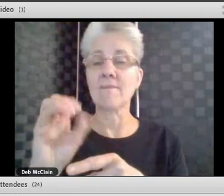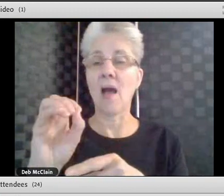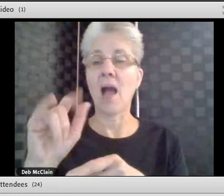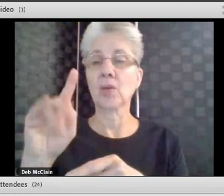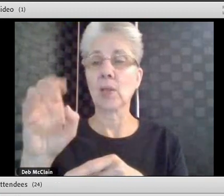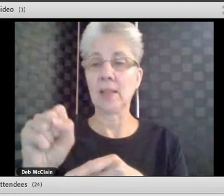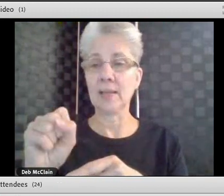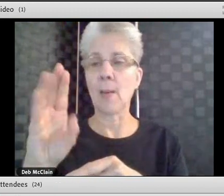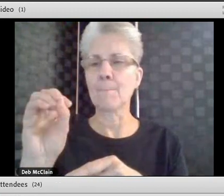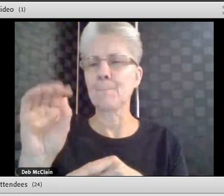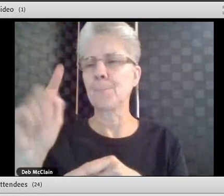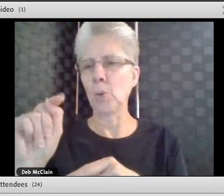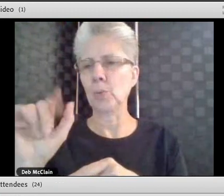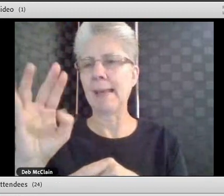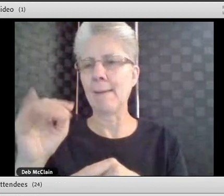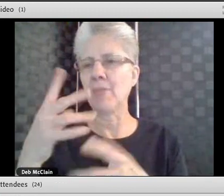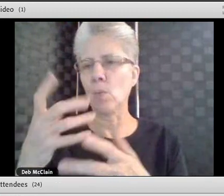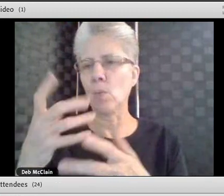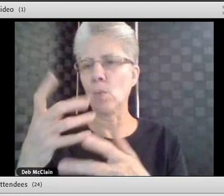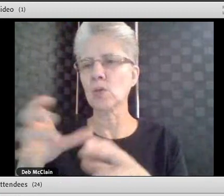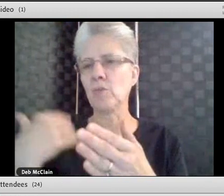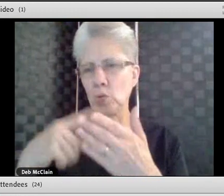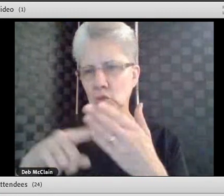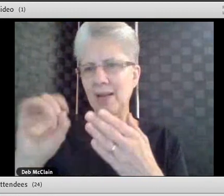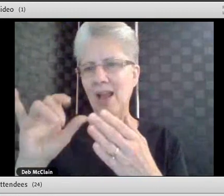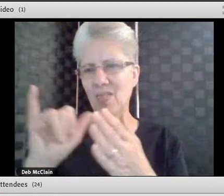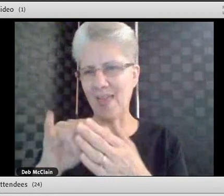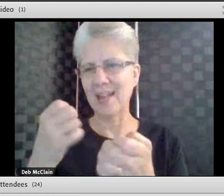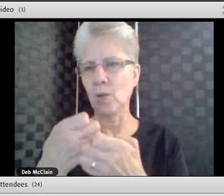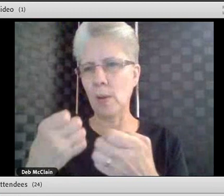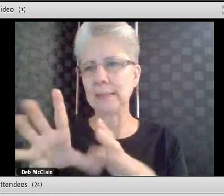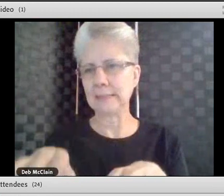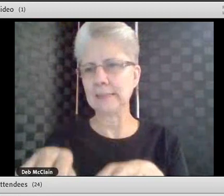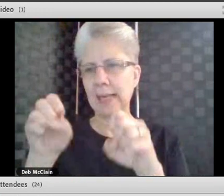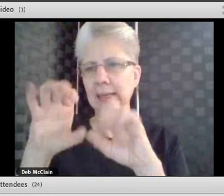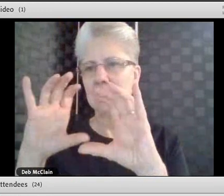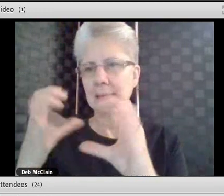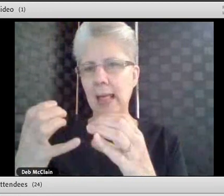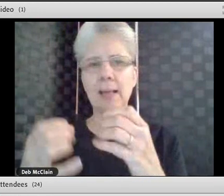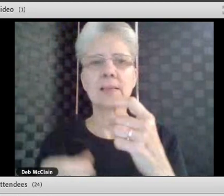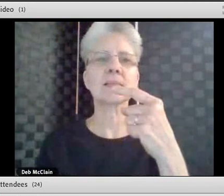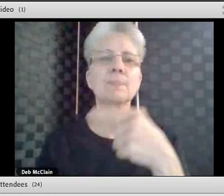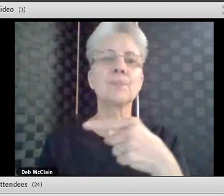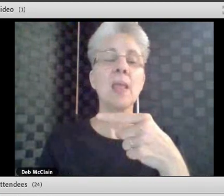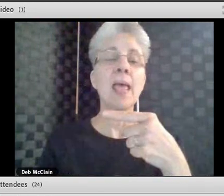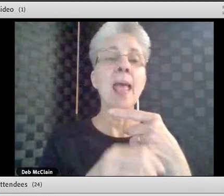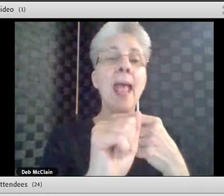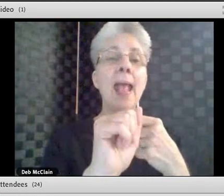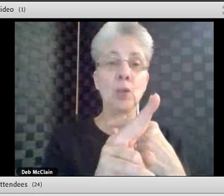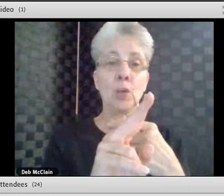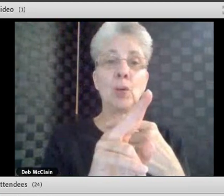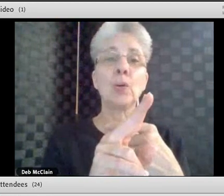and then they've also got an Oculus Rift boot camp they want you to do before you check out that equipment.